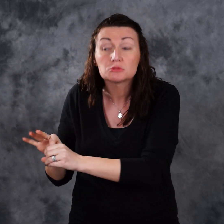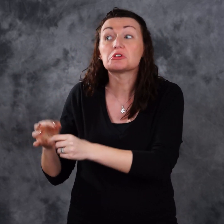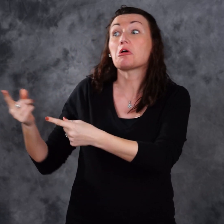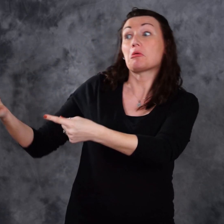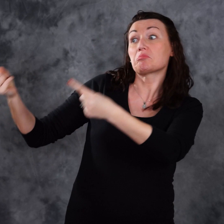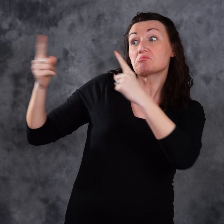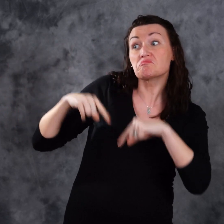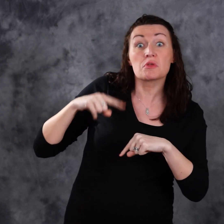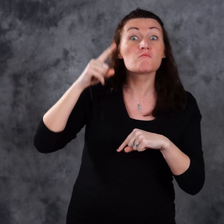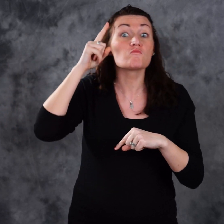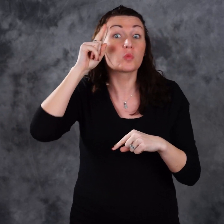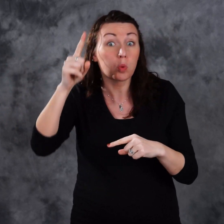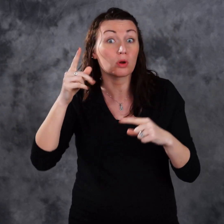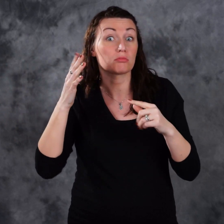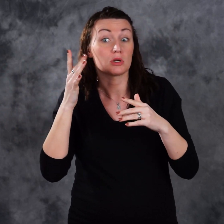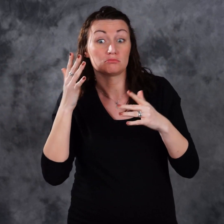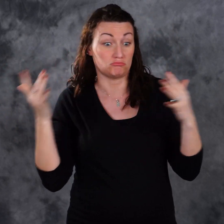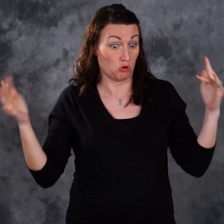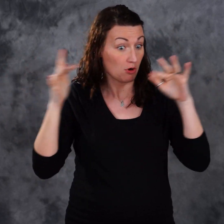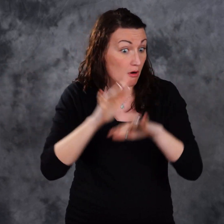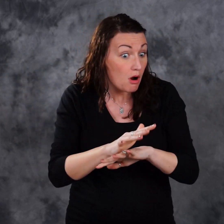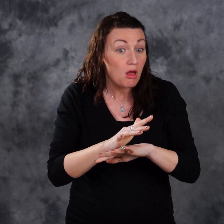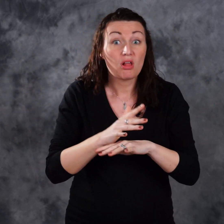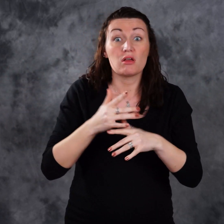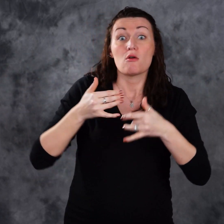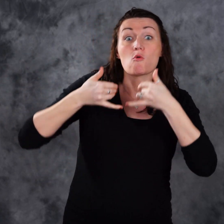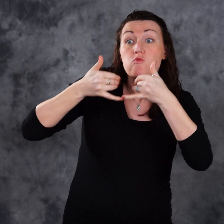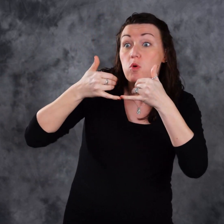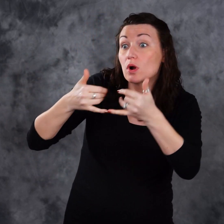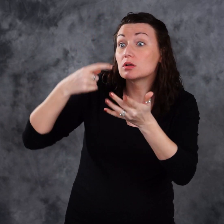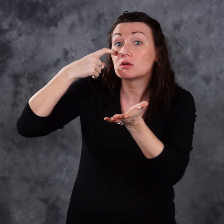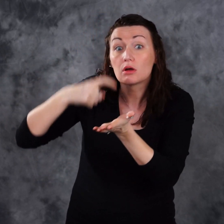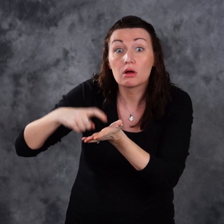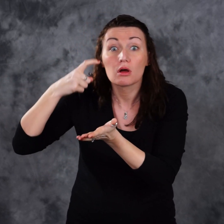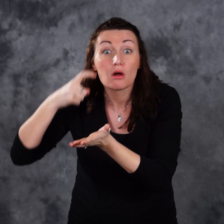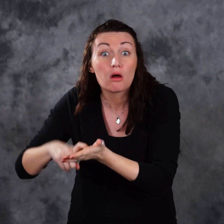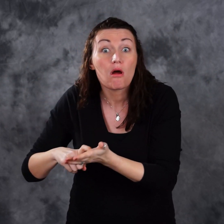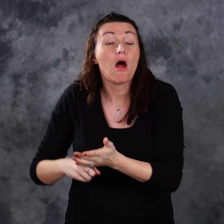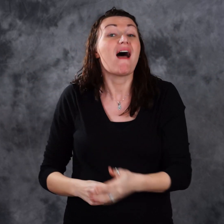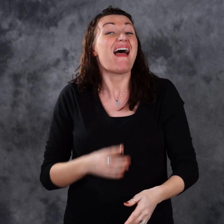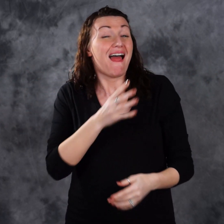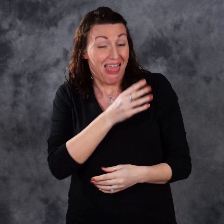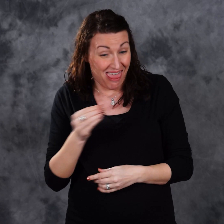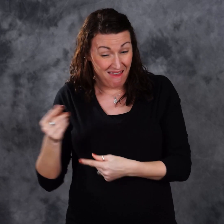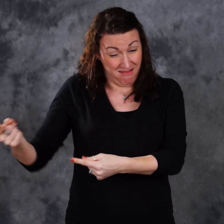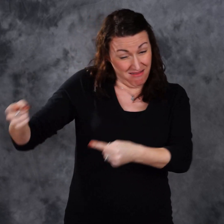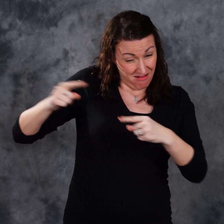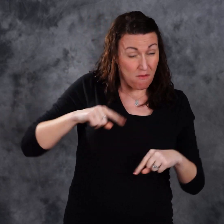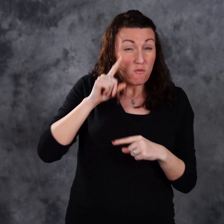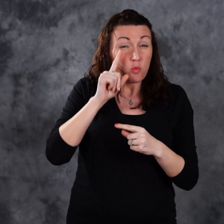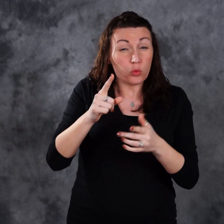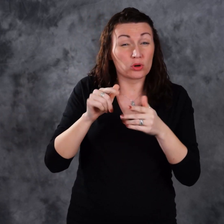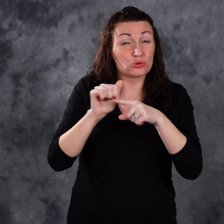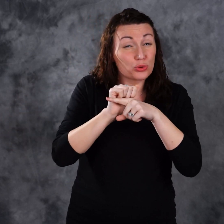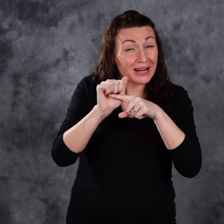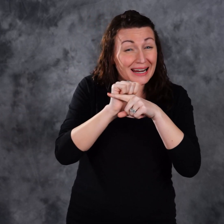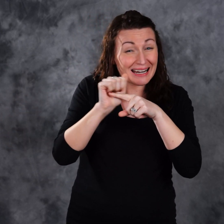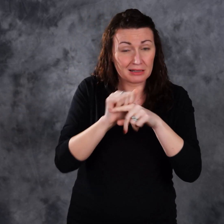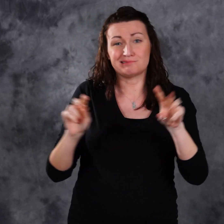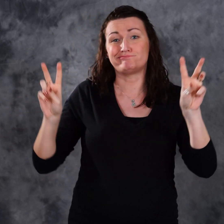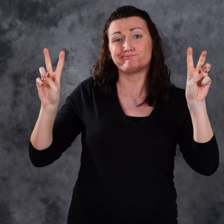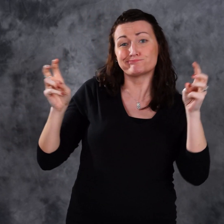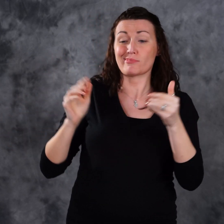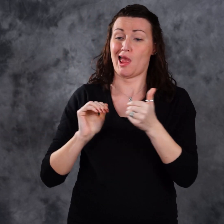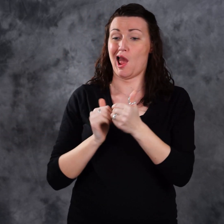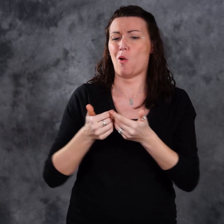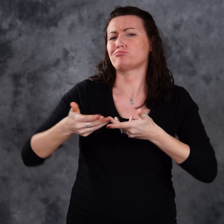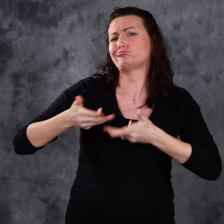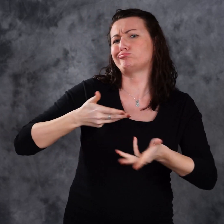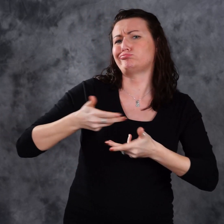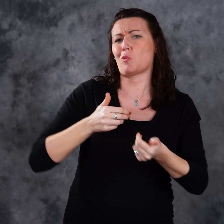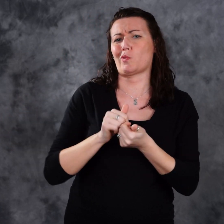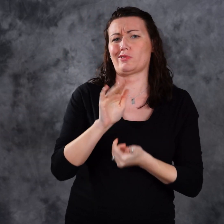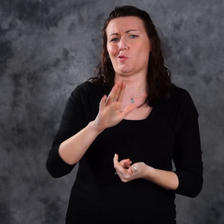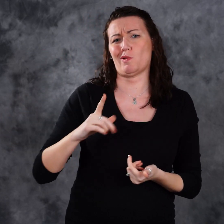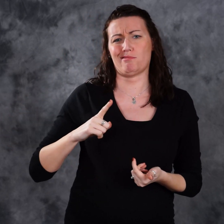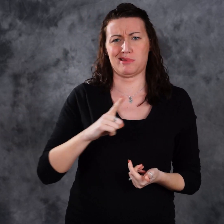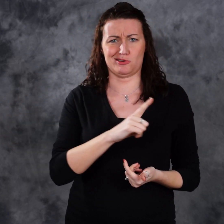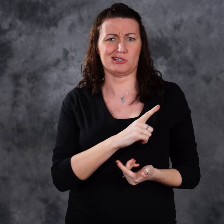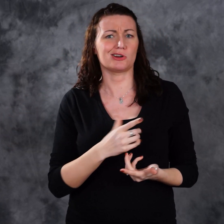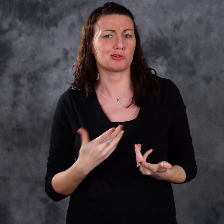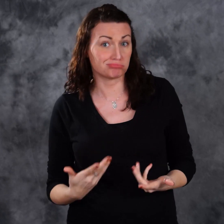attended the rally and awards ceremony as well as the “How to Meet with Your Legislators” trainings.